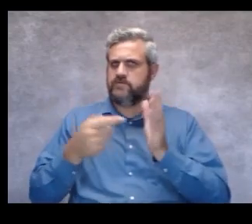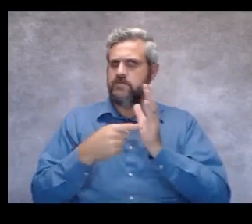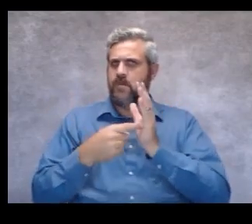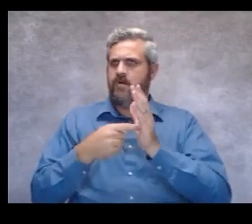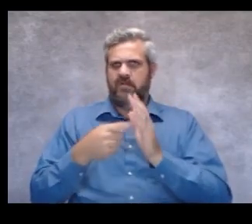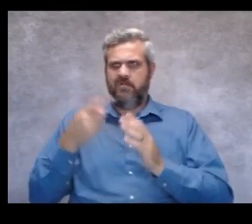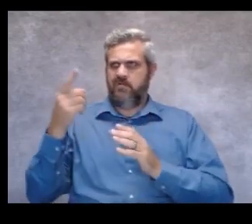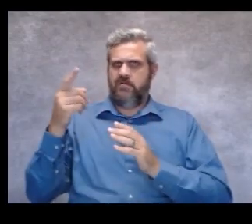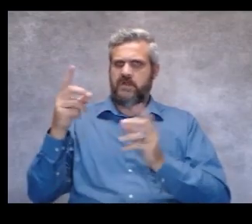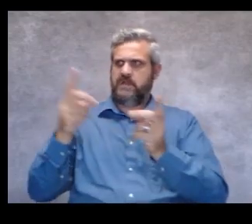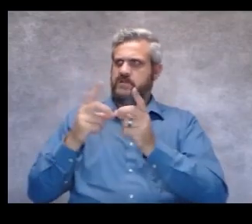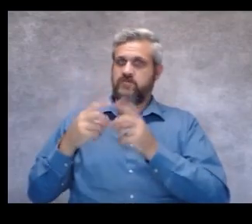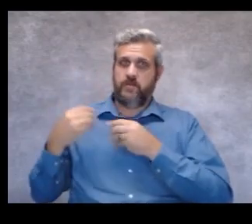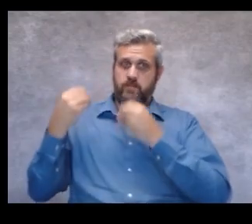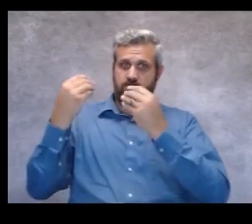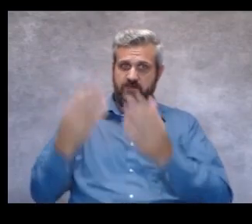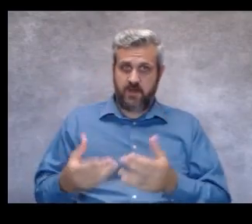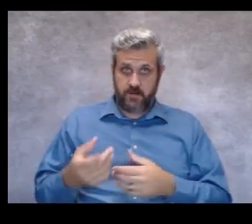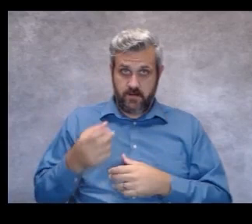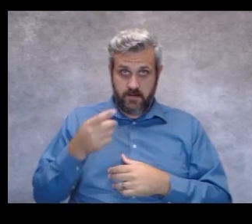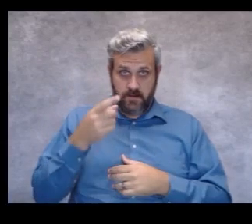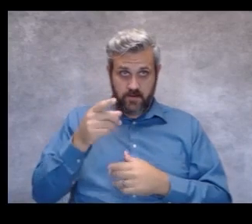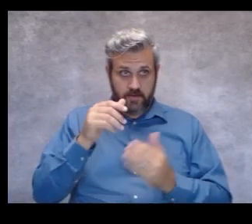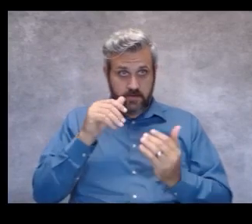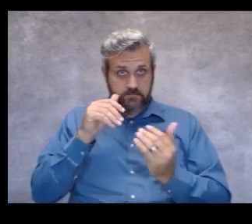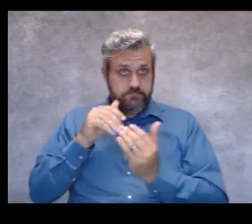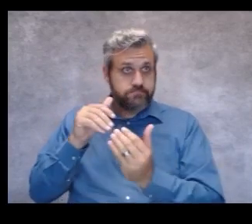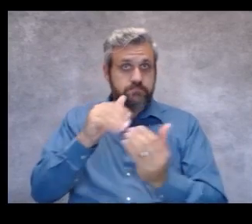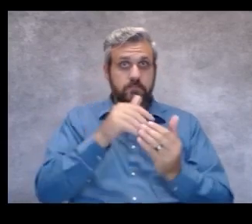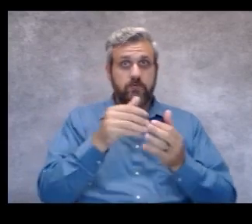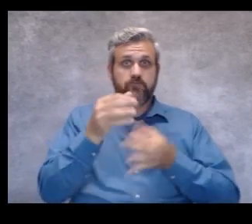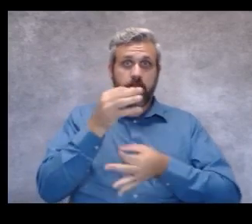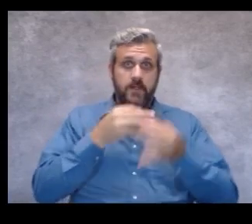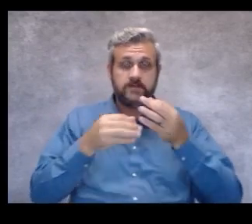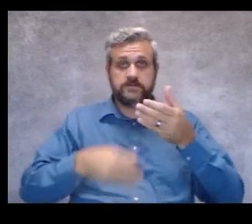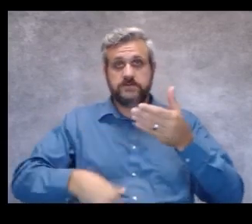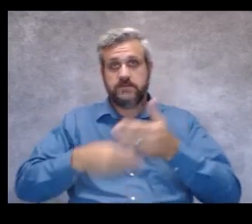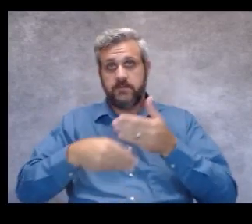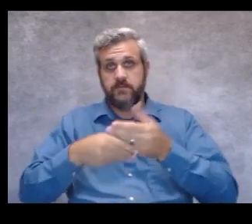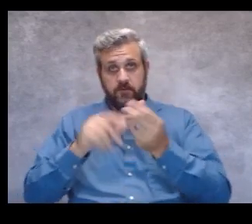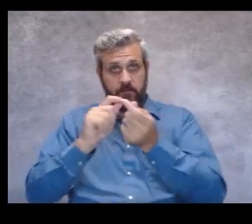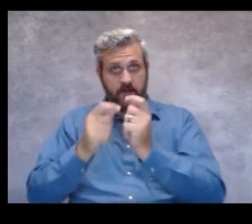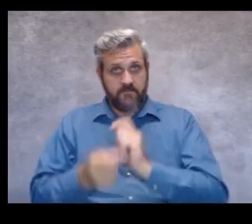providing? Are you differentiating or replacing or supplementing or modifying?